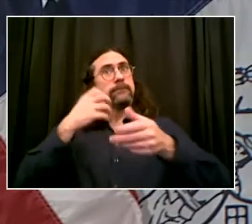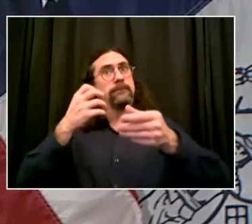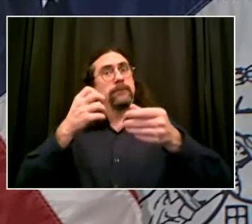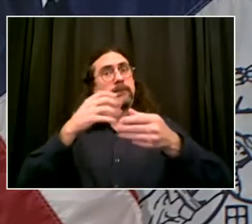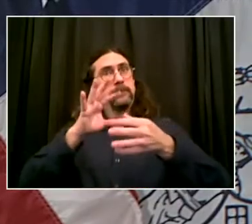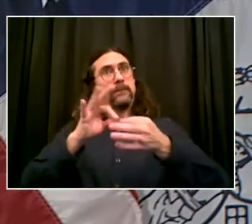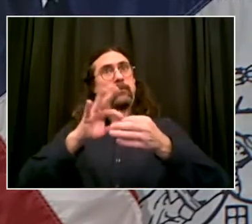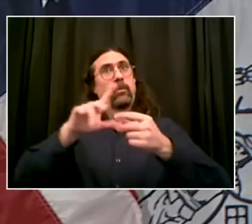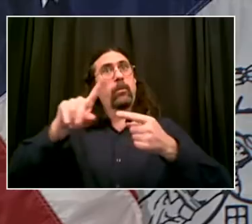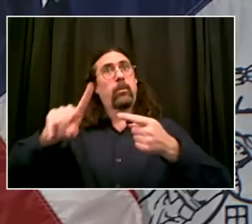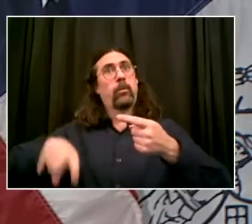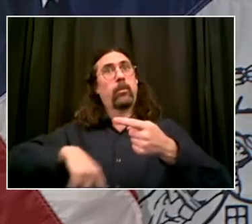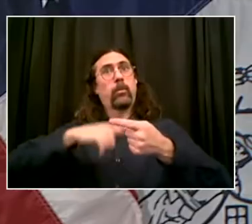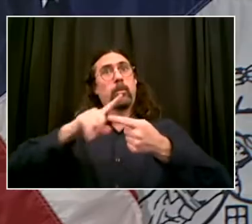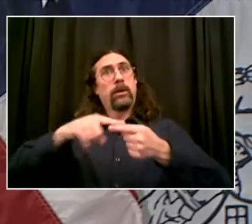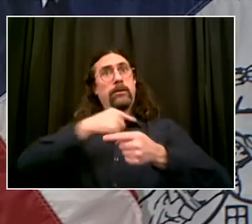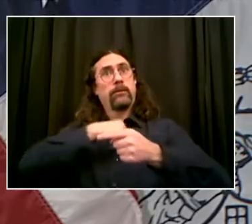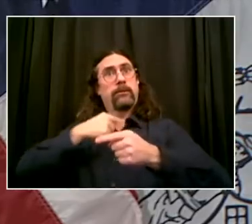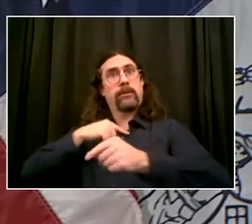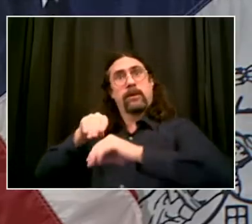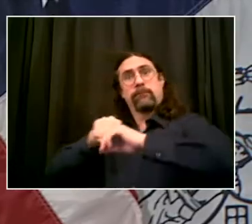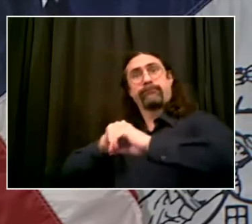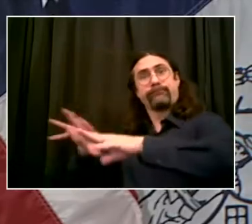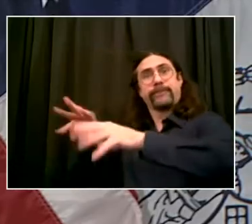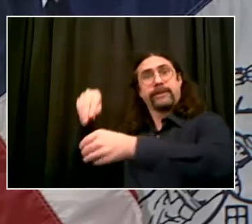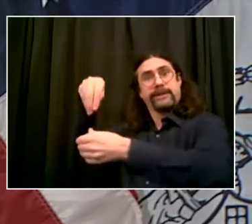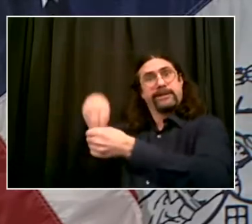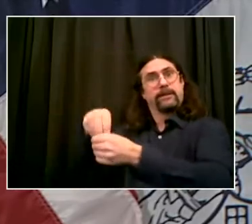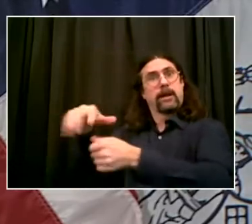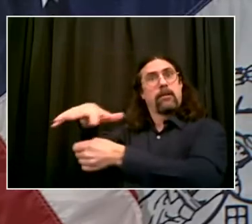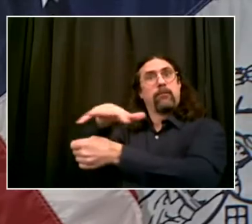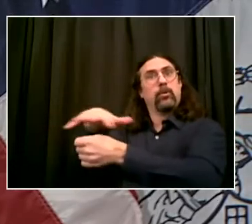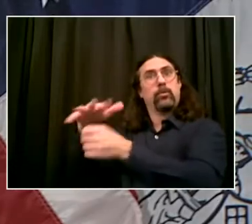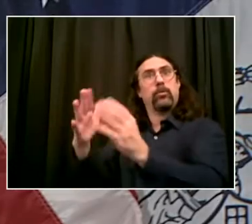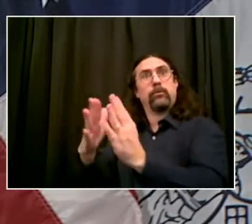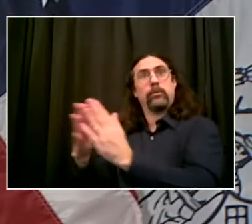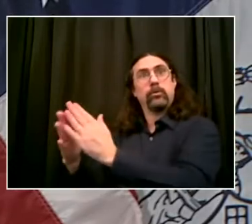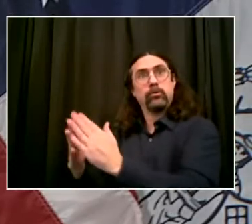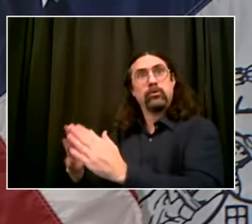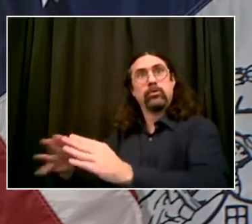HAVE AN IMPACT AND ALSO WHEN PEOPLELEND UERSTAND THAT GETTING TESTED GIVEVEUS S S THE CLEAREST